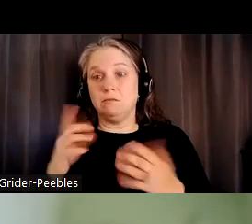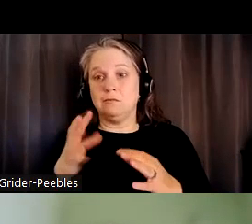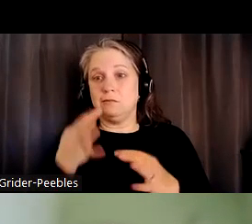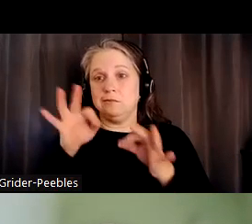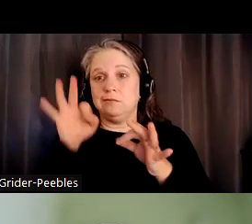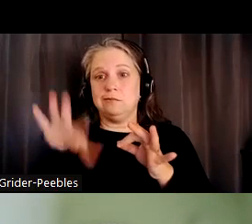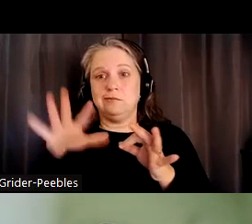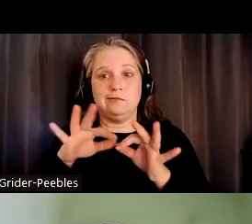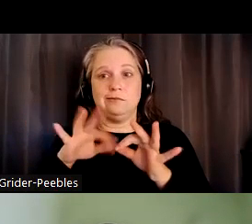Love to hear your thoughts.